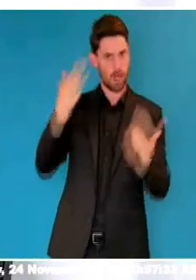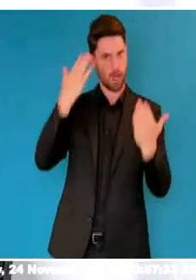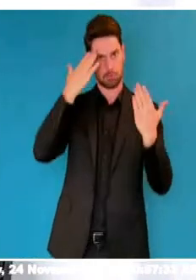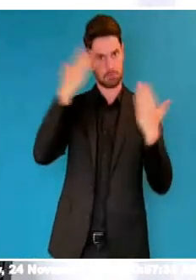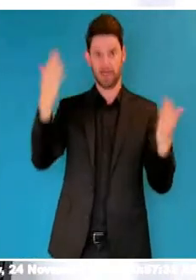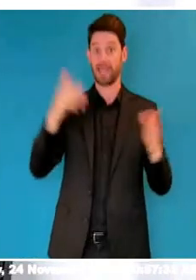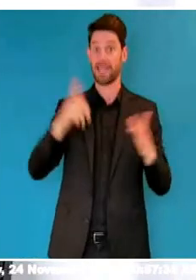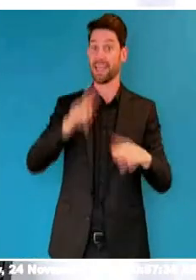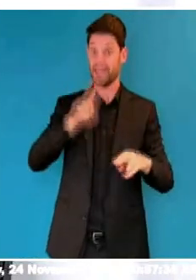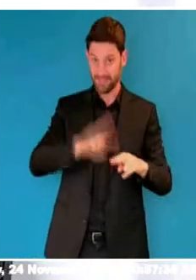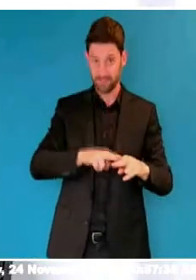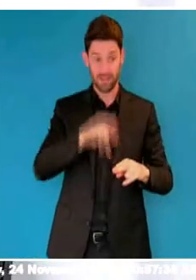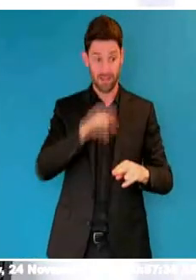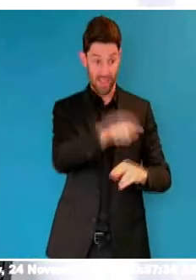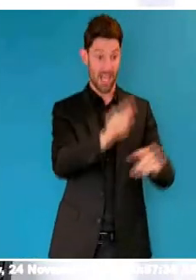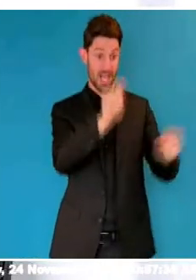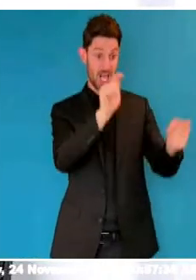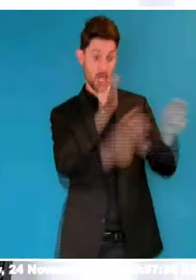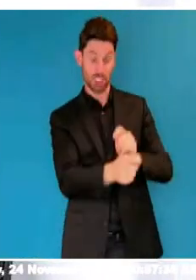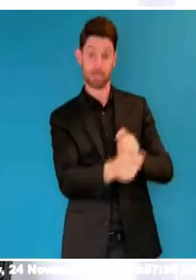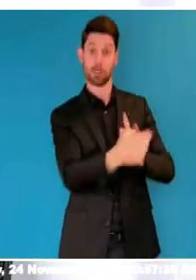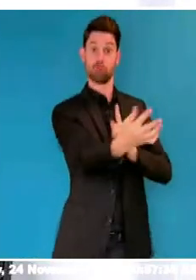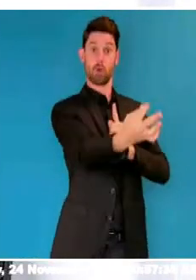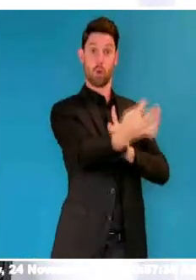adjustment was requested and not provided? I'm not aware, no.